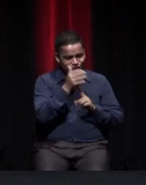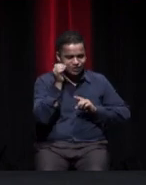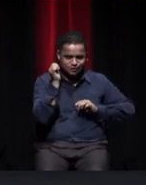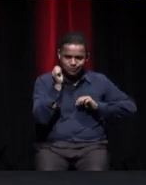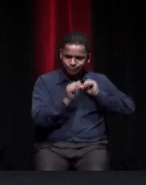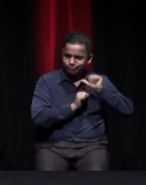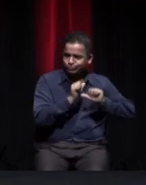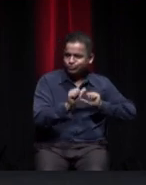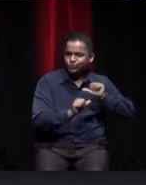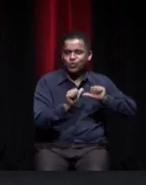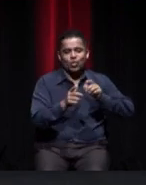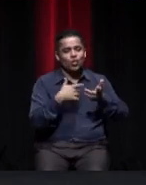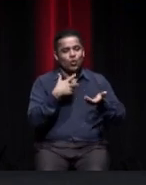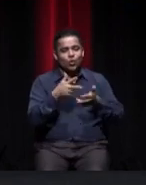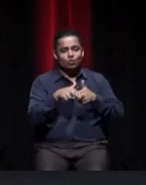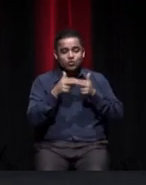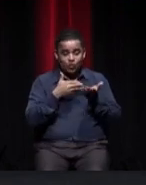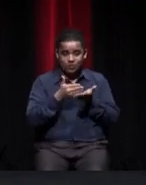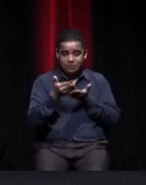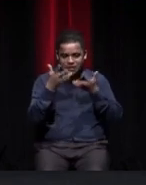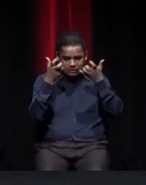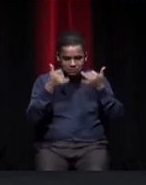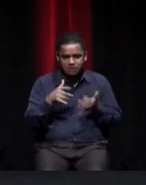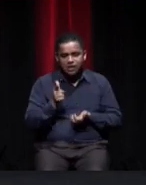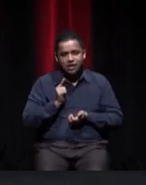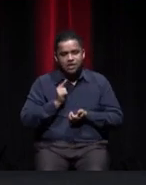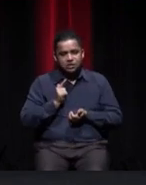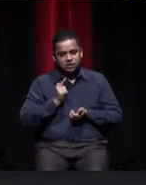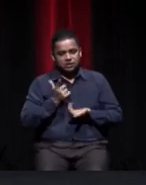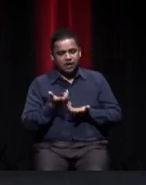That's why I started saying there were traces in the past